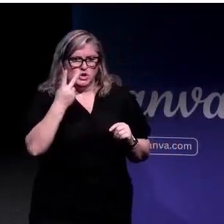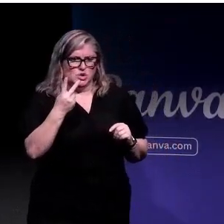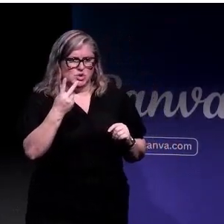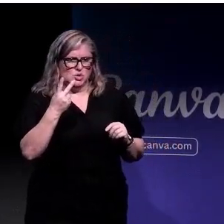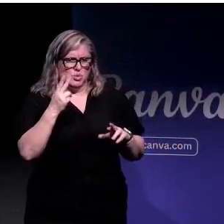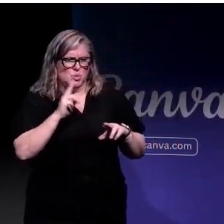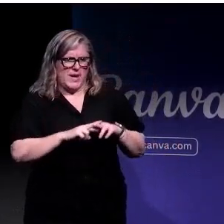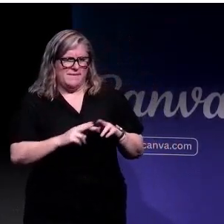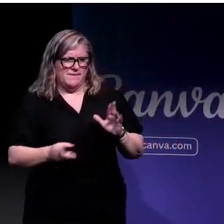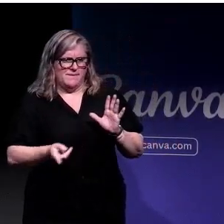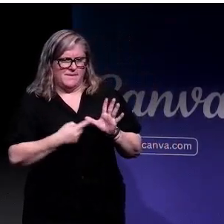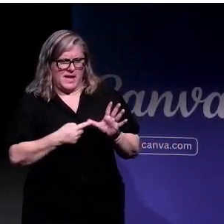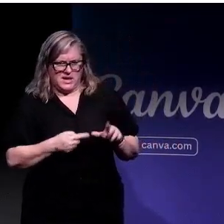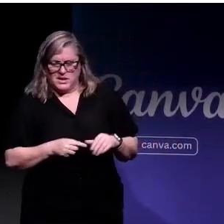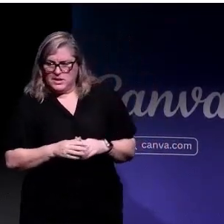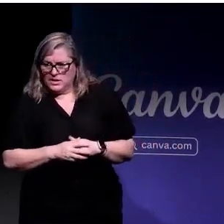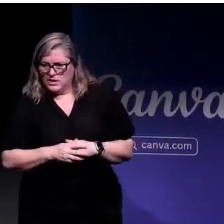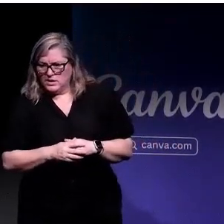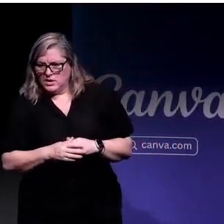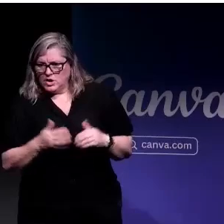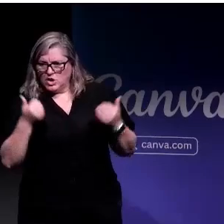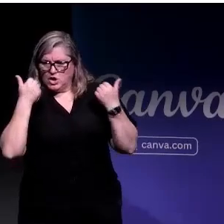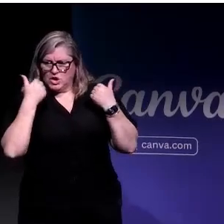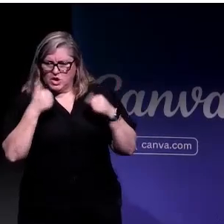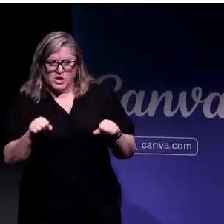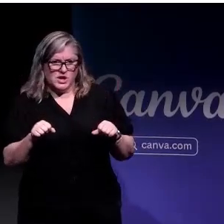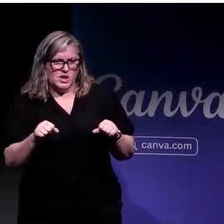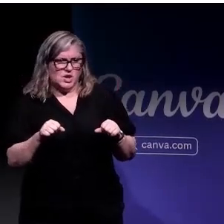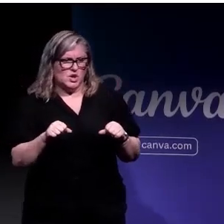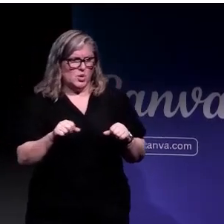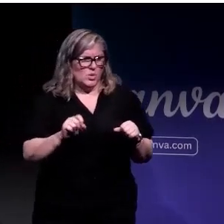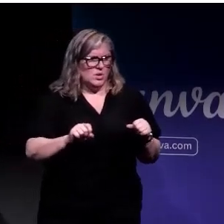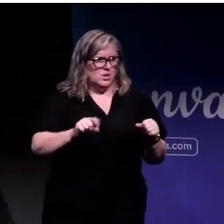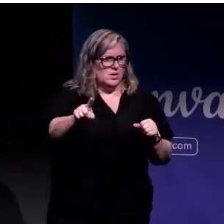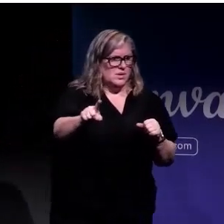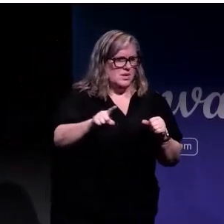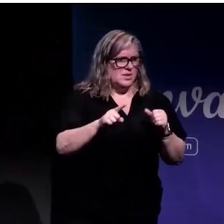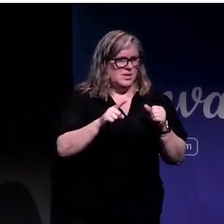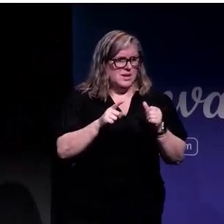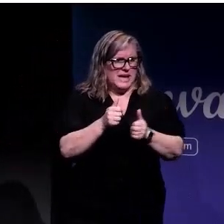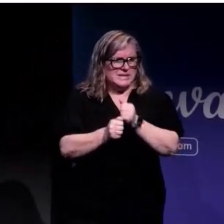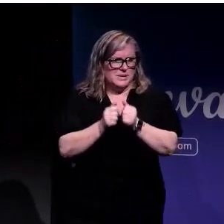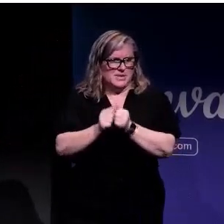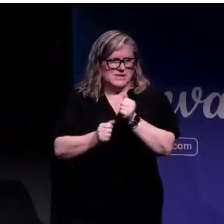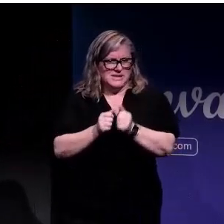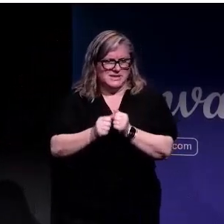You know, maybe using a message to an SMS is not the best idea for two factor authentication.